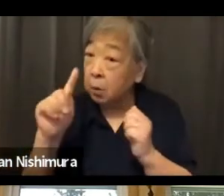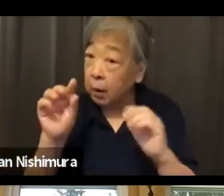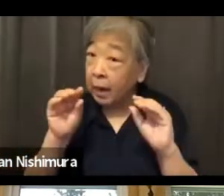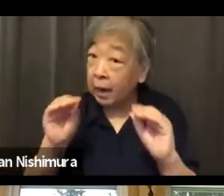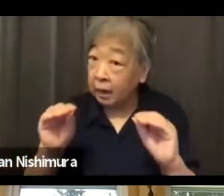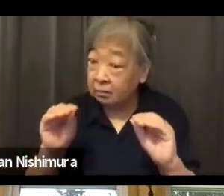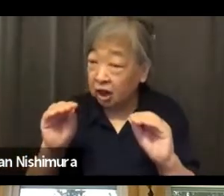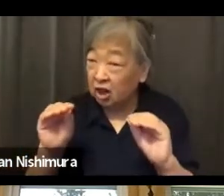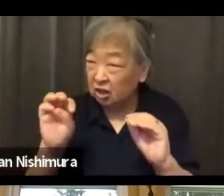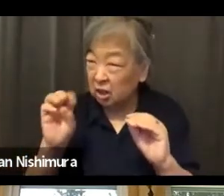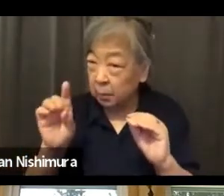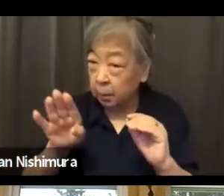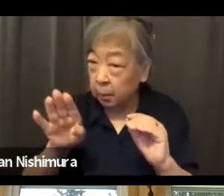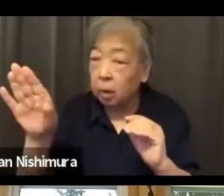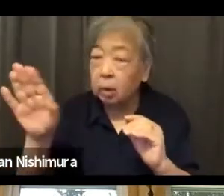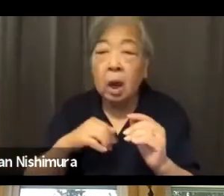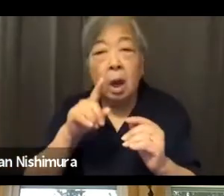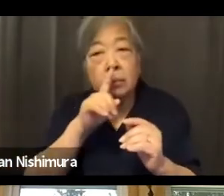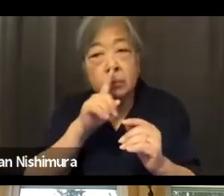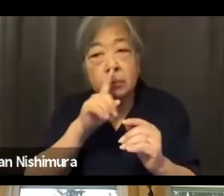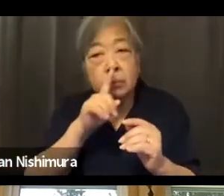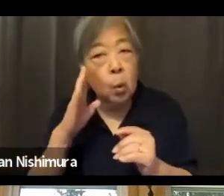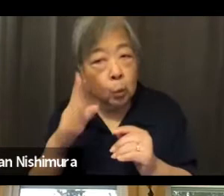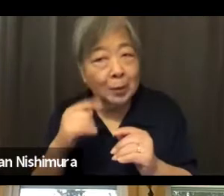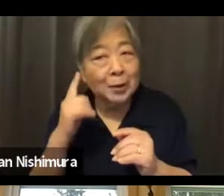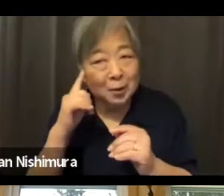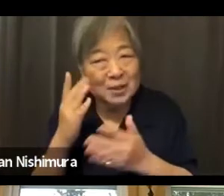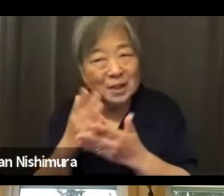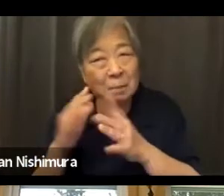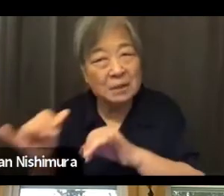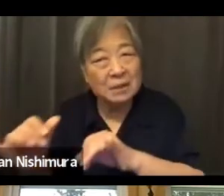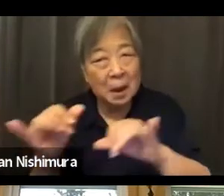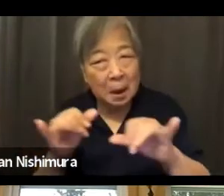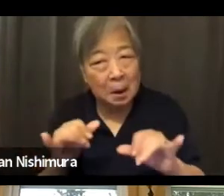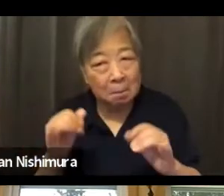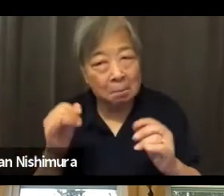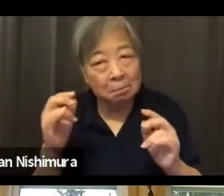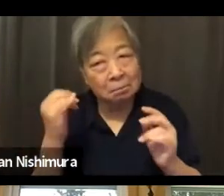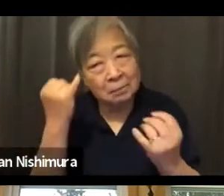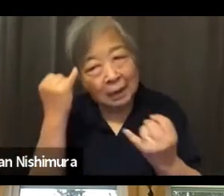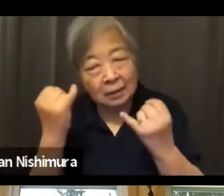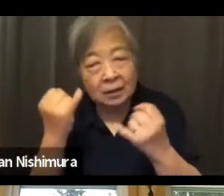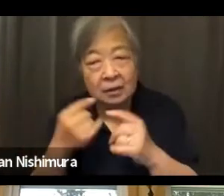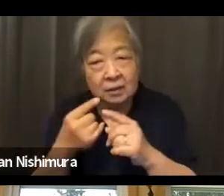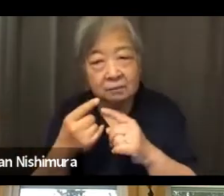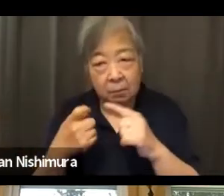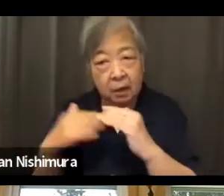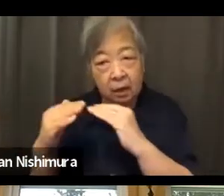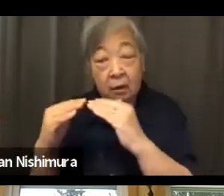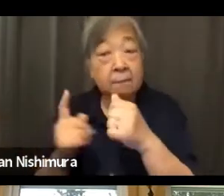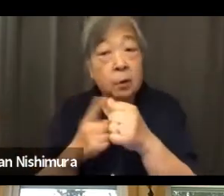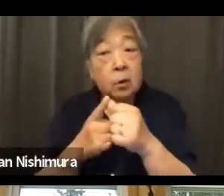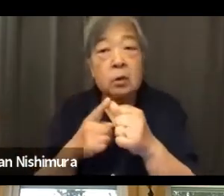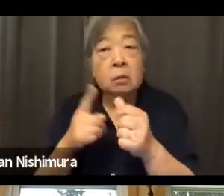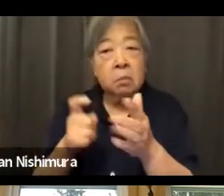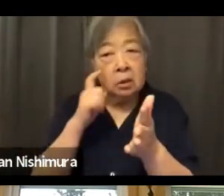you'll hear some of the same themes from my colleagues, the first piece is to recognize the individual student.